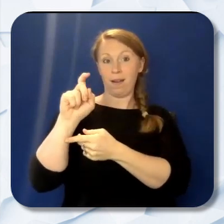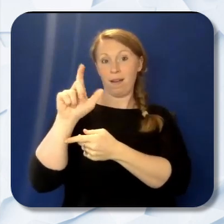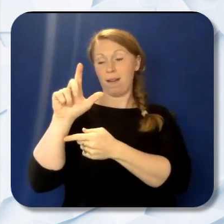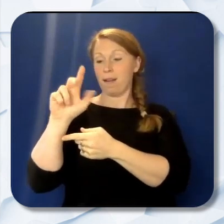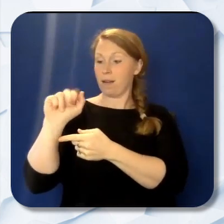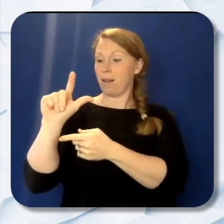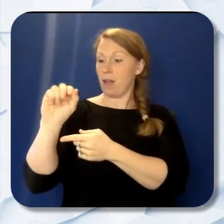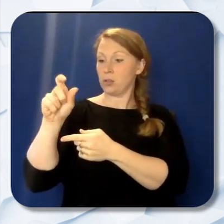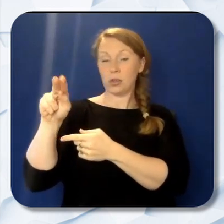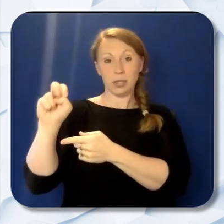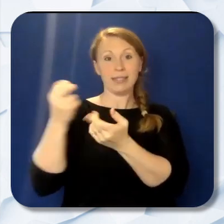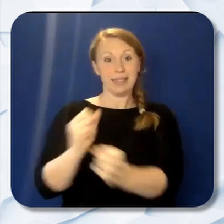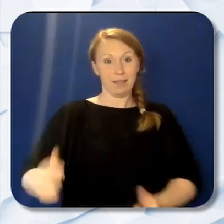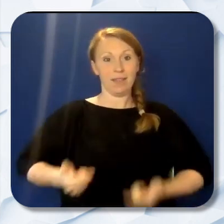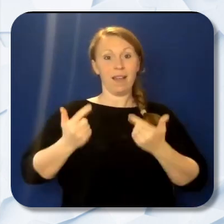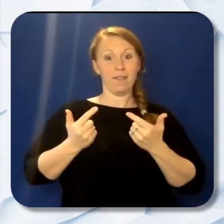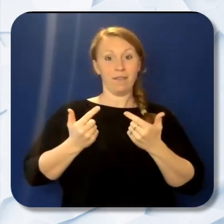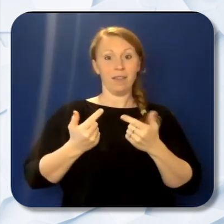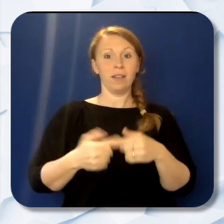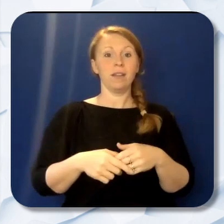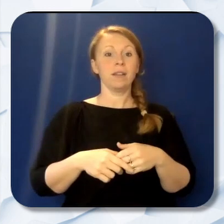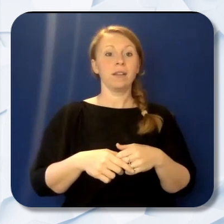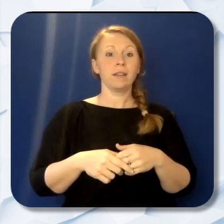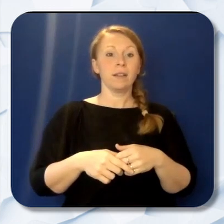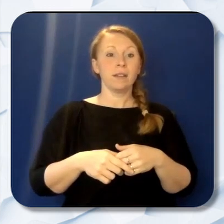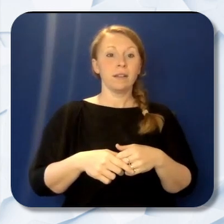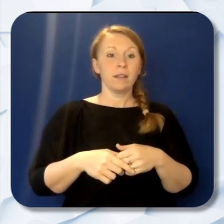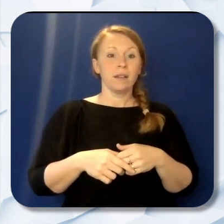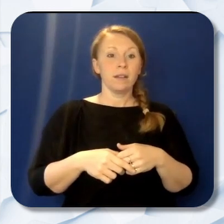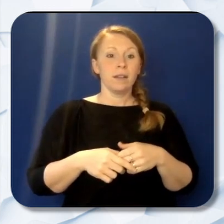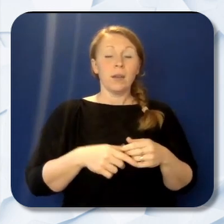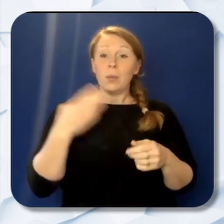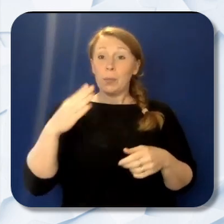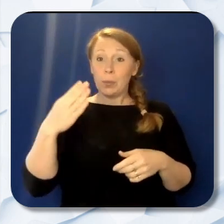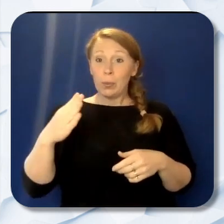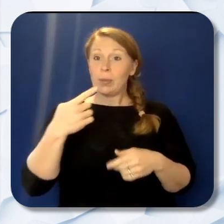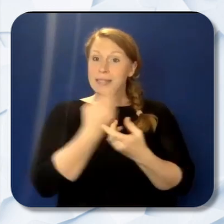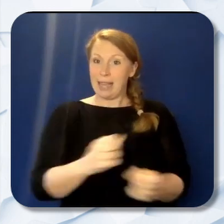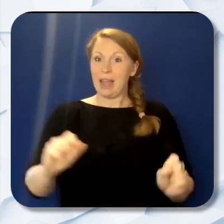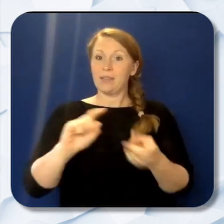in a recovery program, who saved a friend who, overdosed quote at the bottom is is from a girlfriend who saved her boyfriend's life,